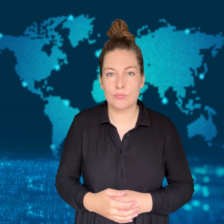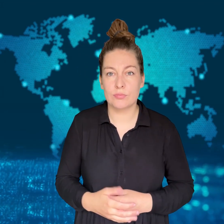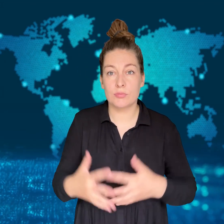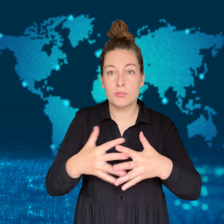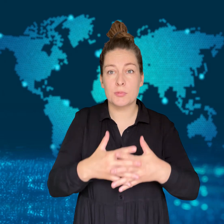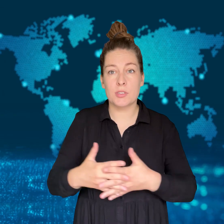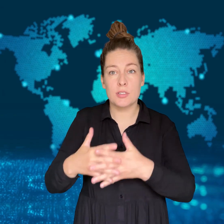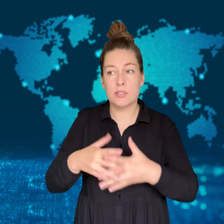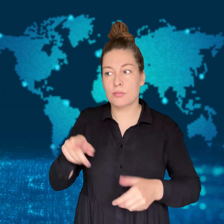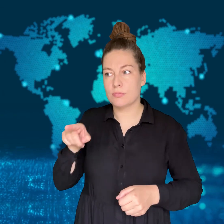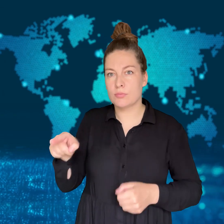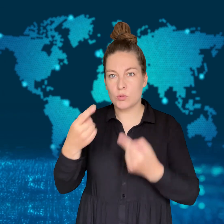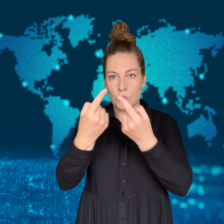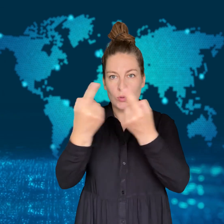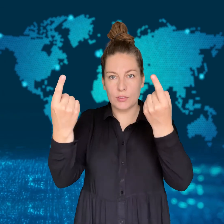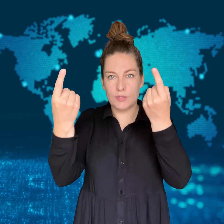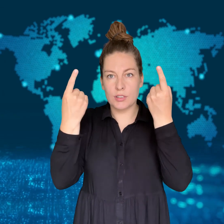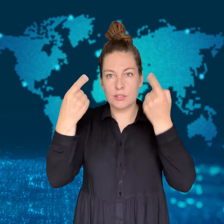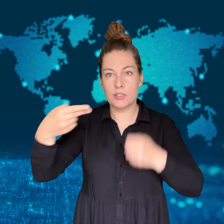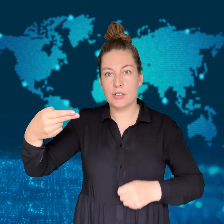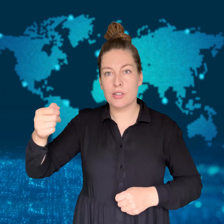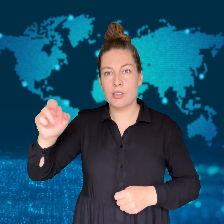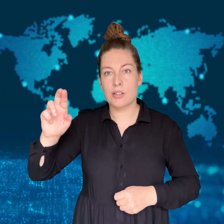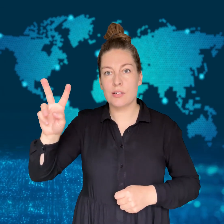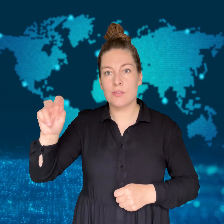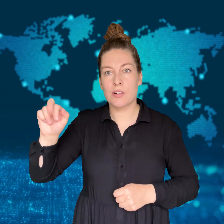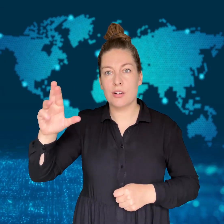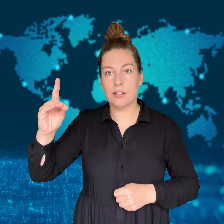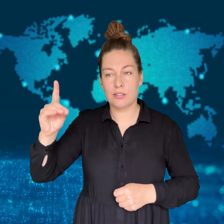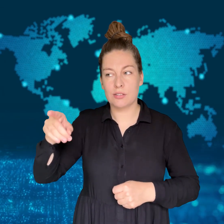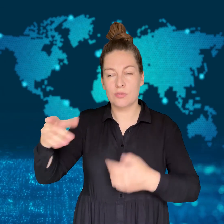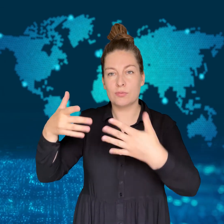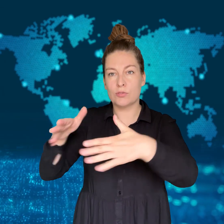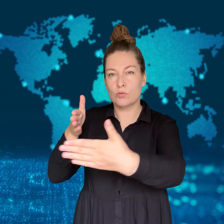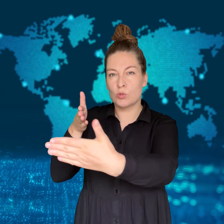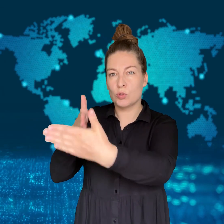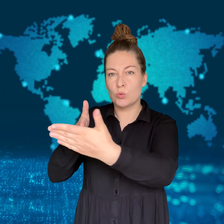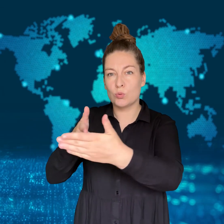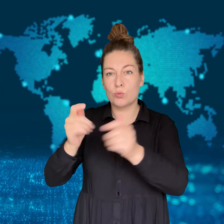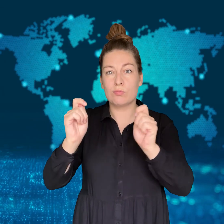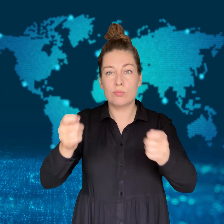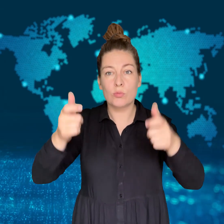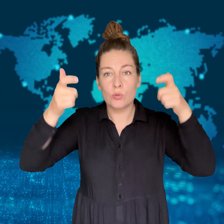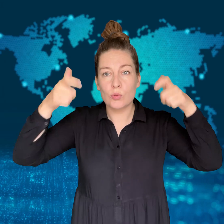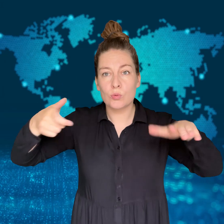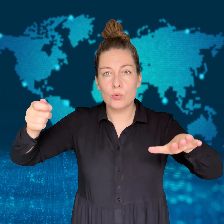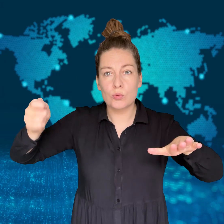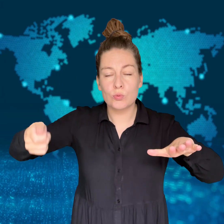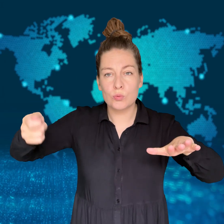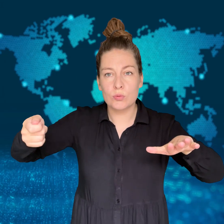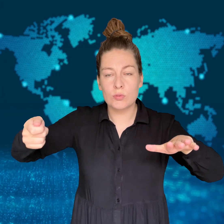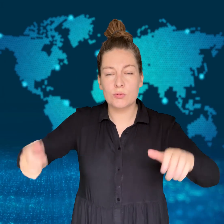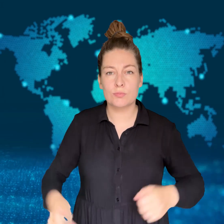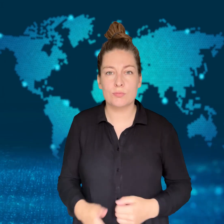Harvard University lawsuit